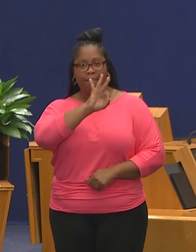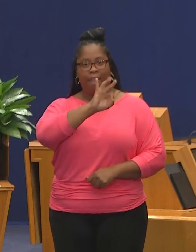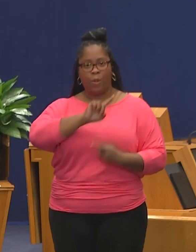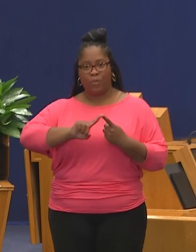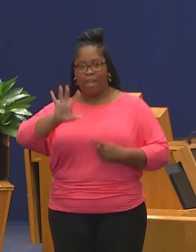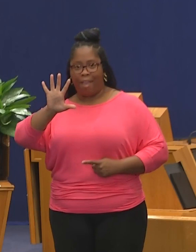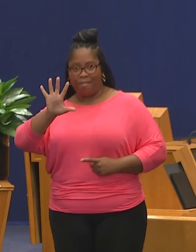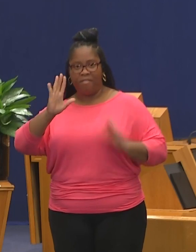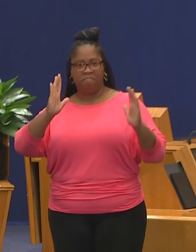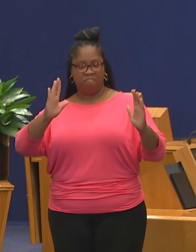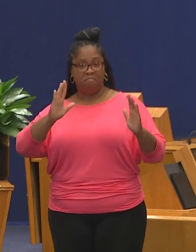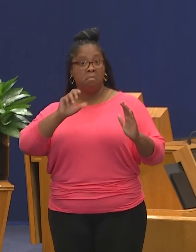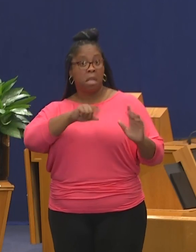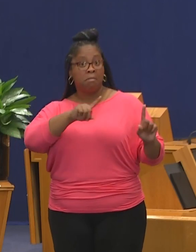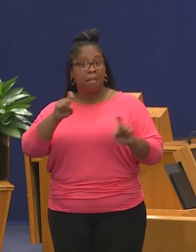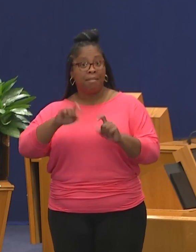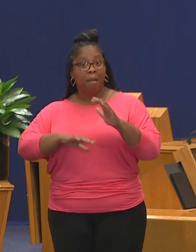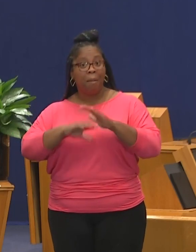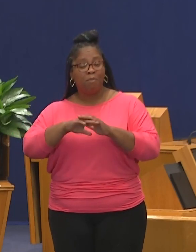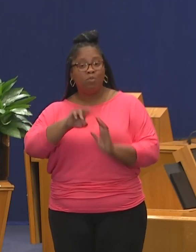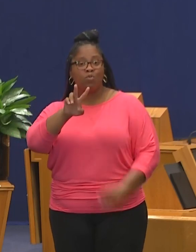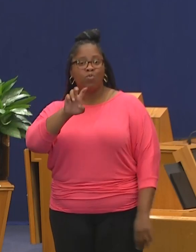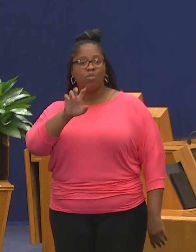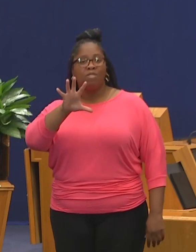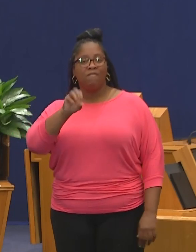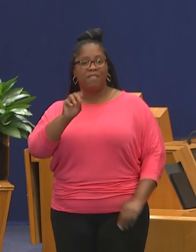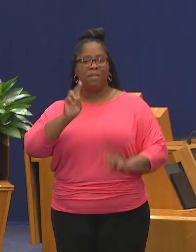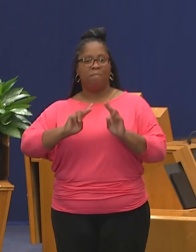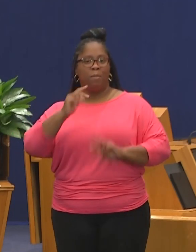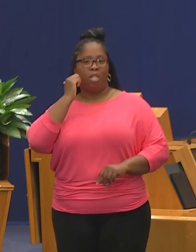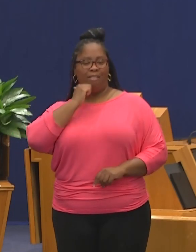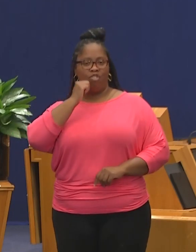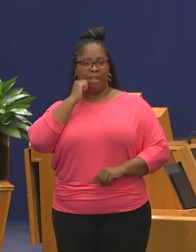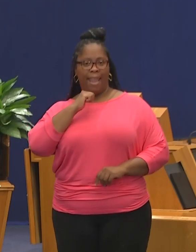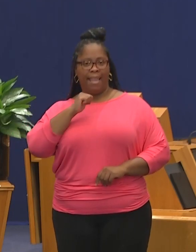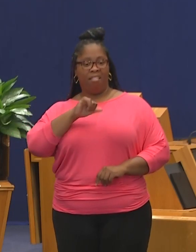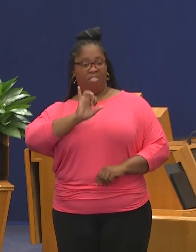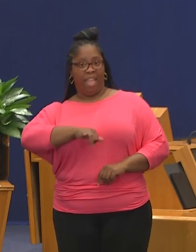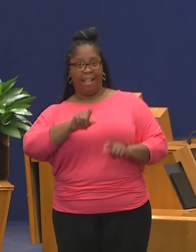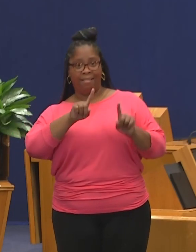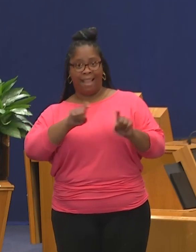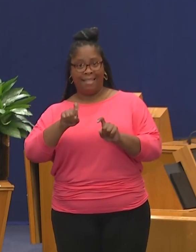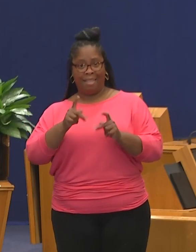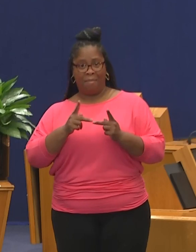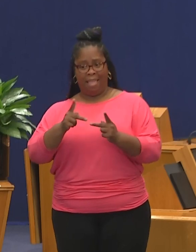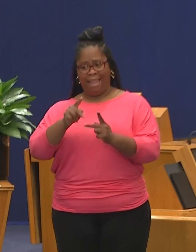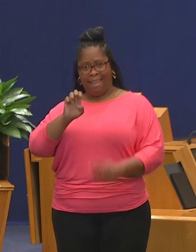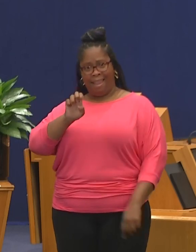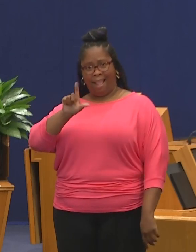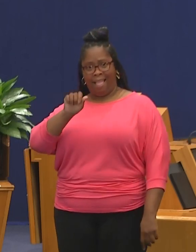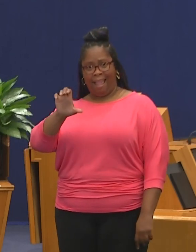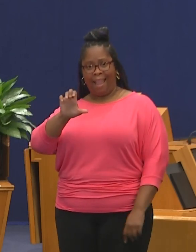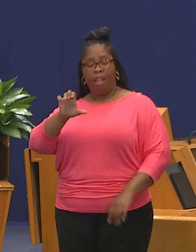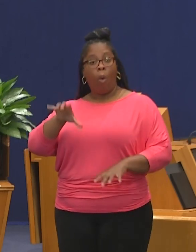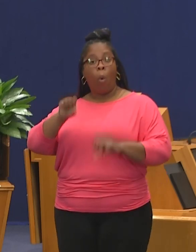9 A.M. TO 5 P.M. THEY CAN TEST UP TO 250 PERSONS PER DAY.